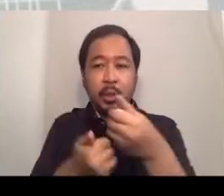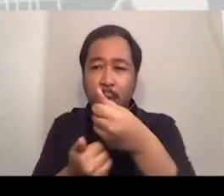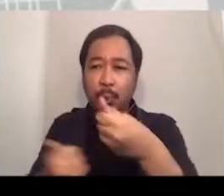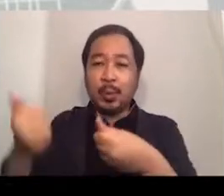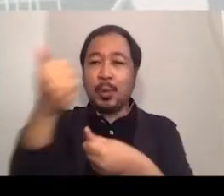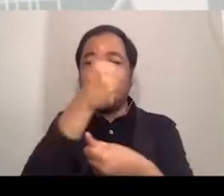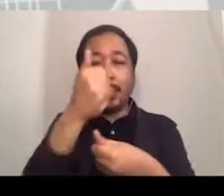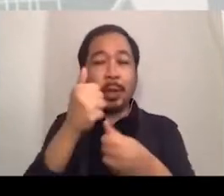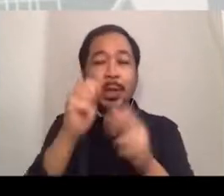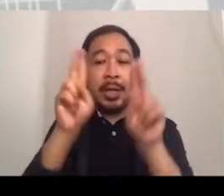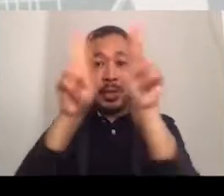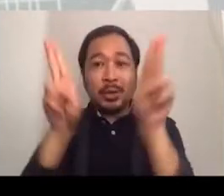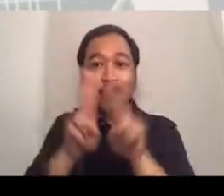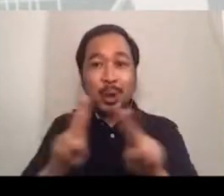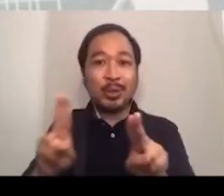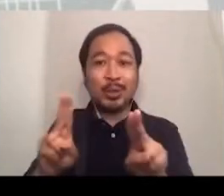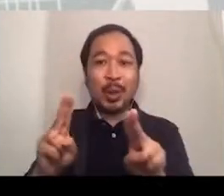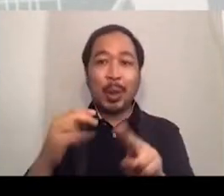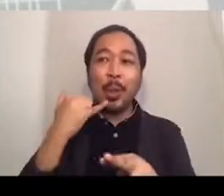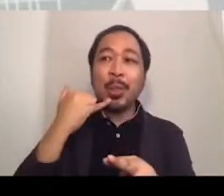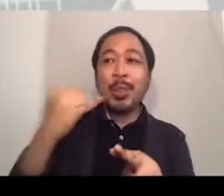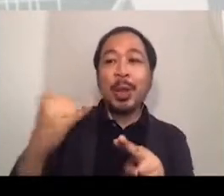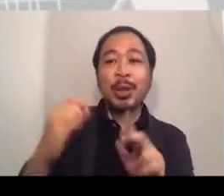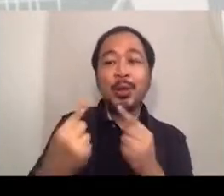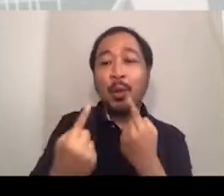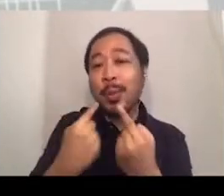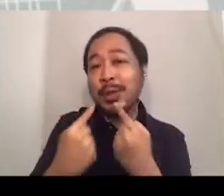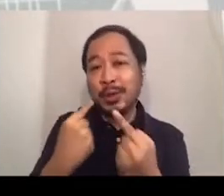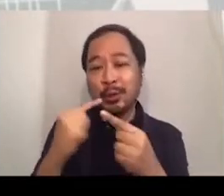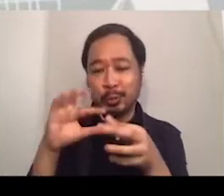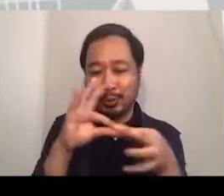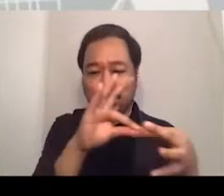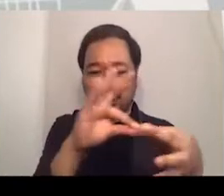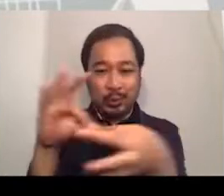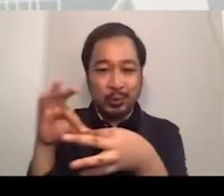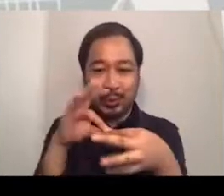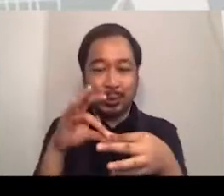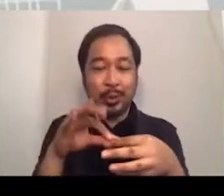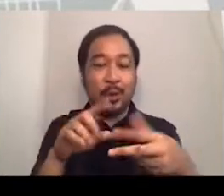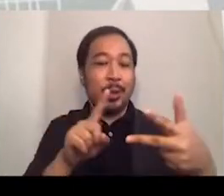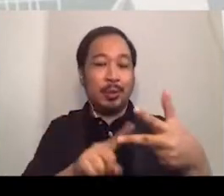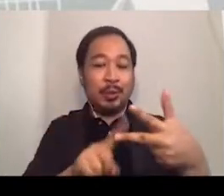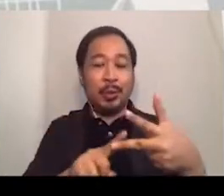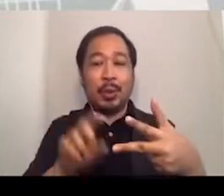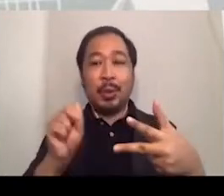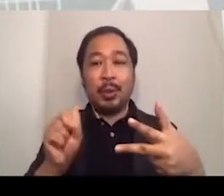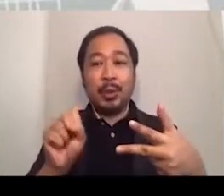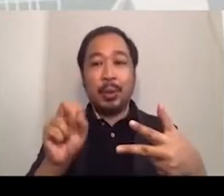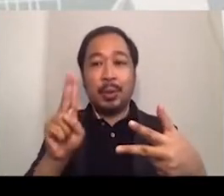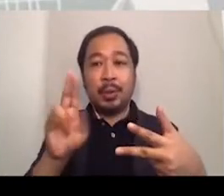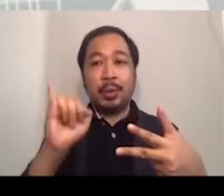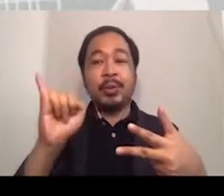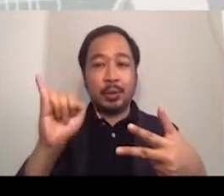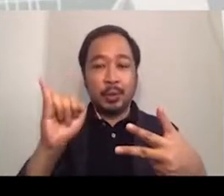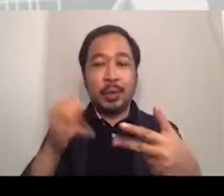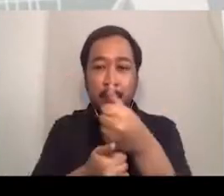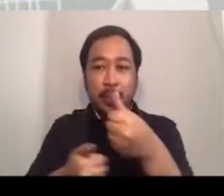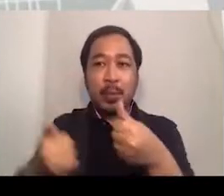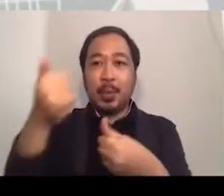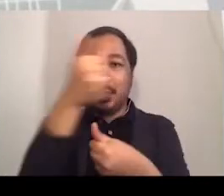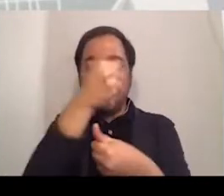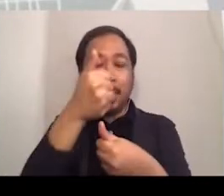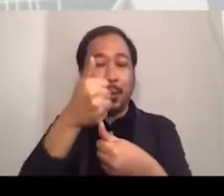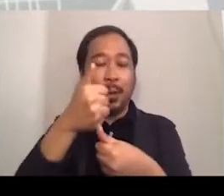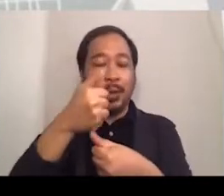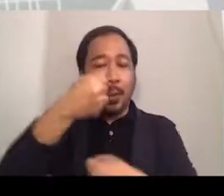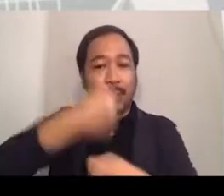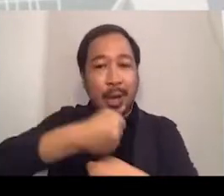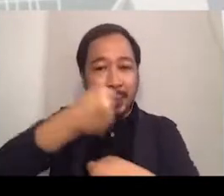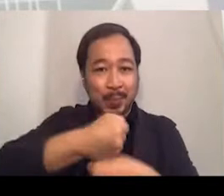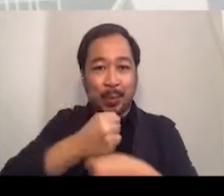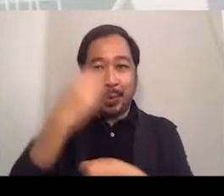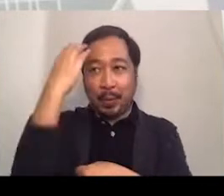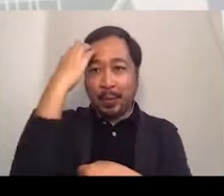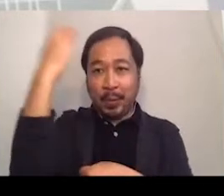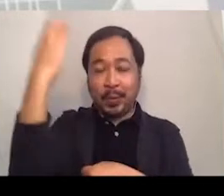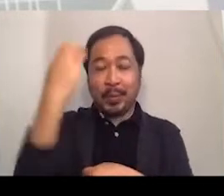Followed by Mr. Stephen Sui, who is the senior expert and former Secretary of Labour and Welfare of the Government of Hong Kong, China.